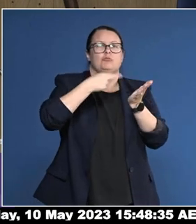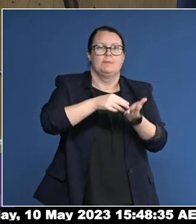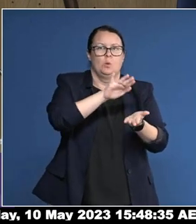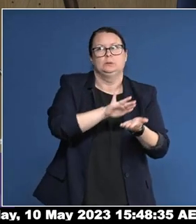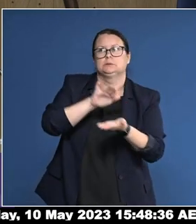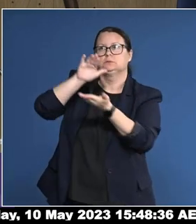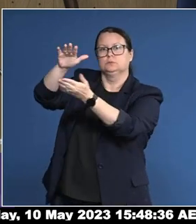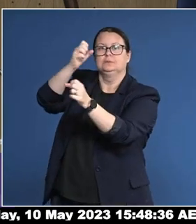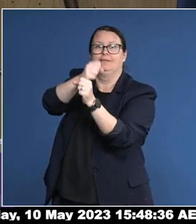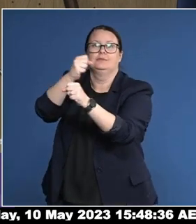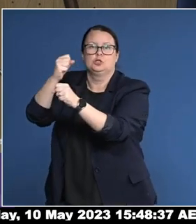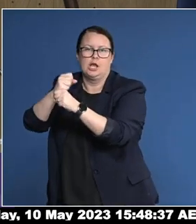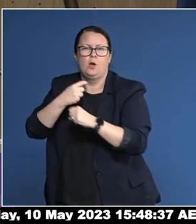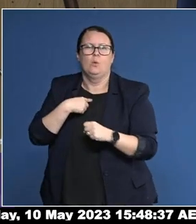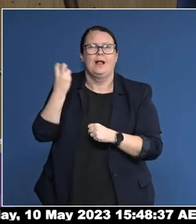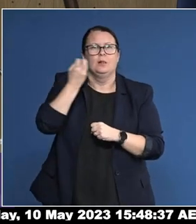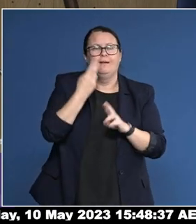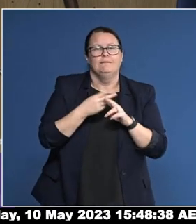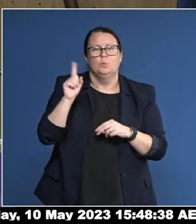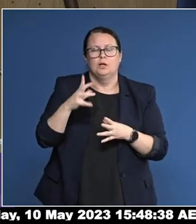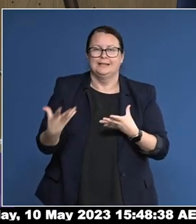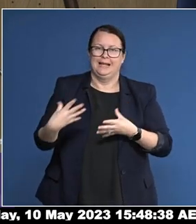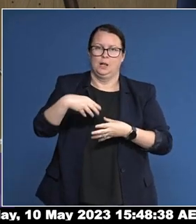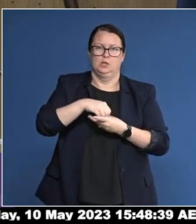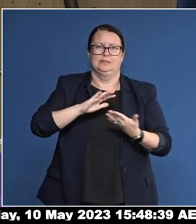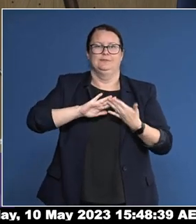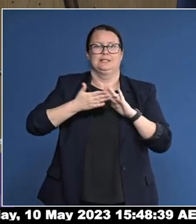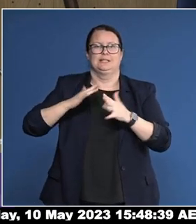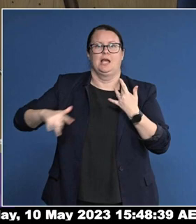A society that supports the independence of people with disability and their right to